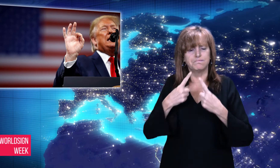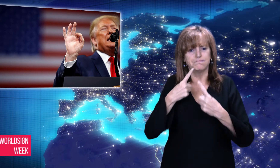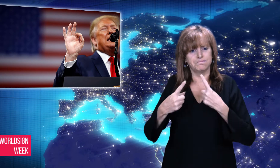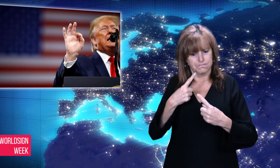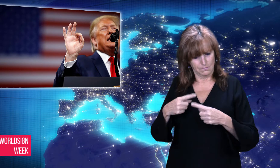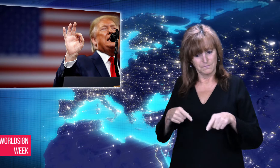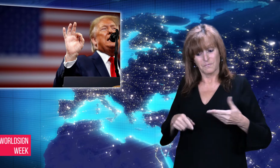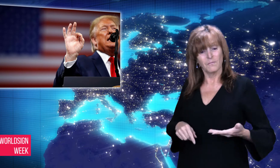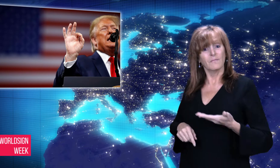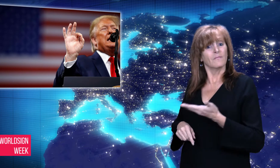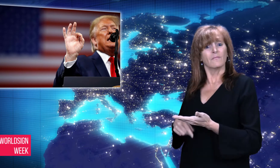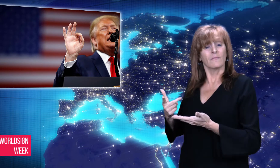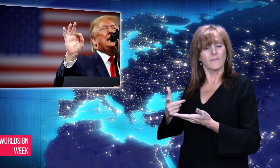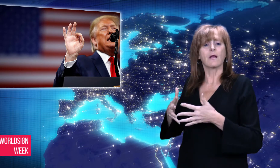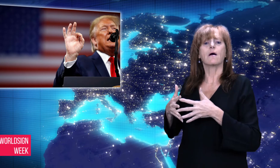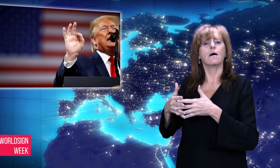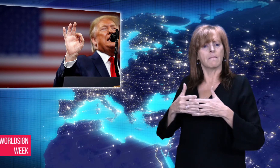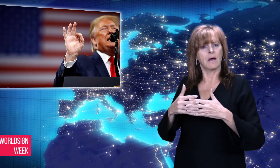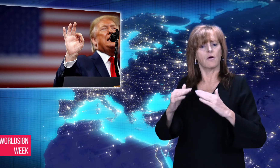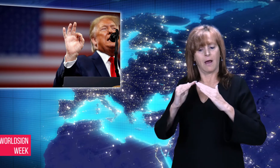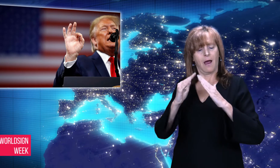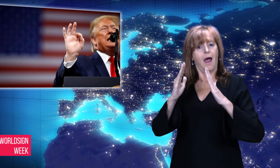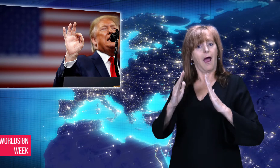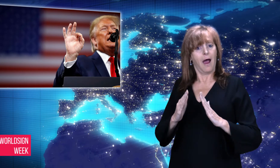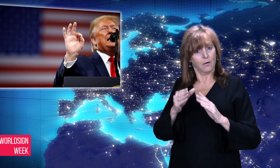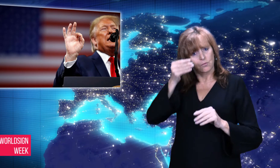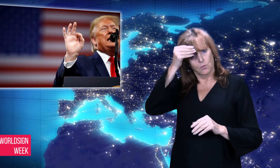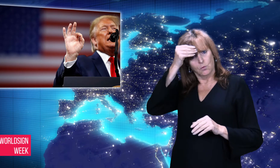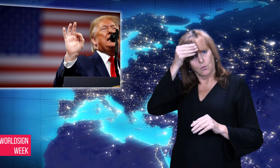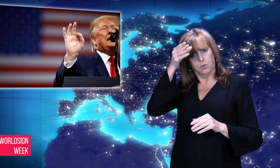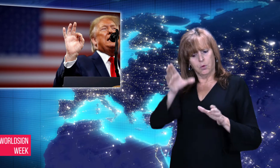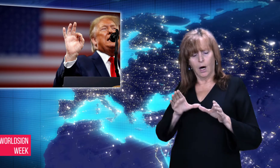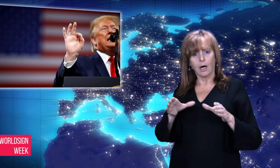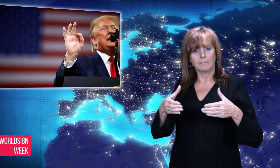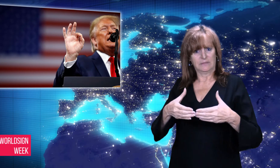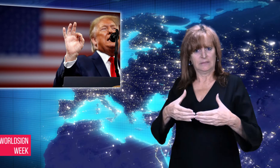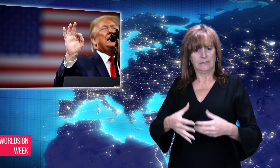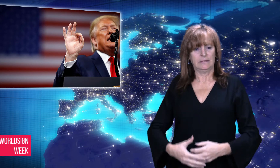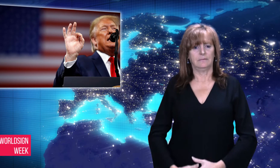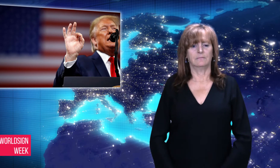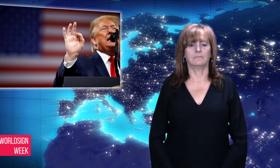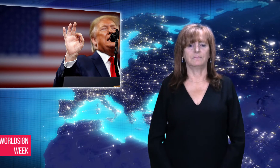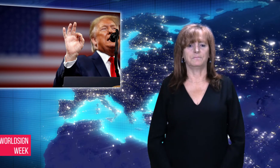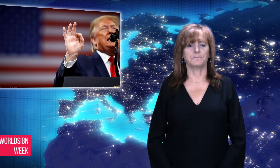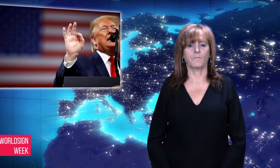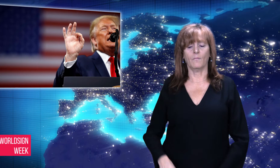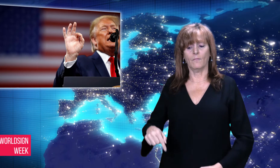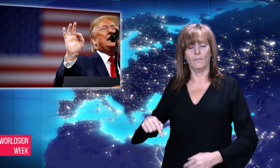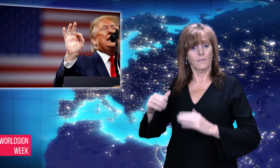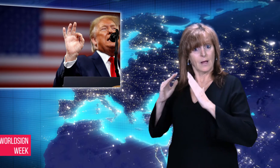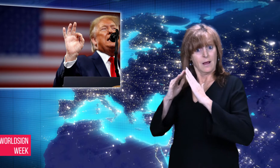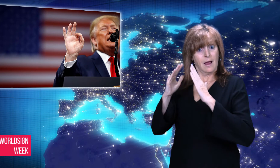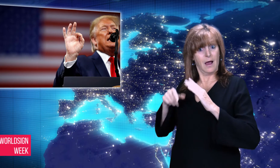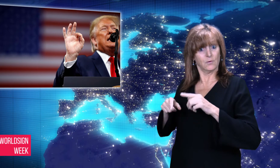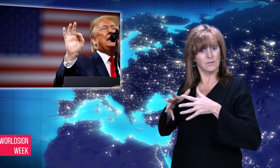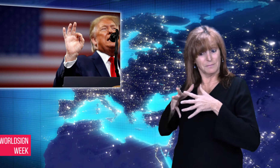House Intelligence Committee. The House states that President Trump was a